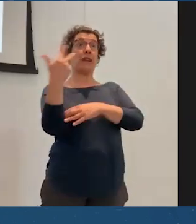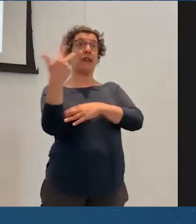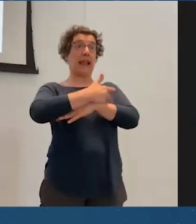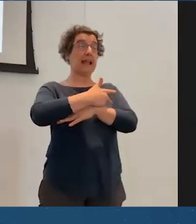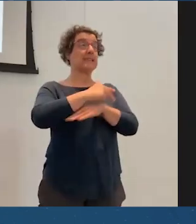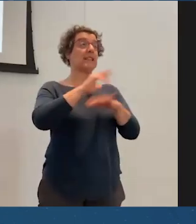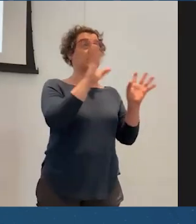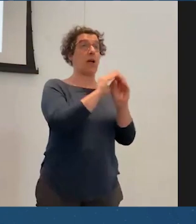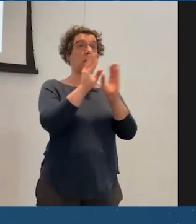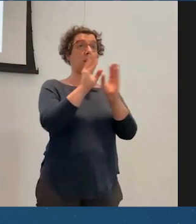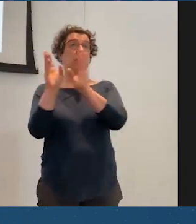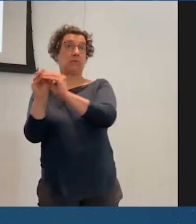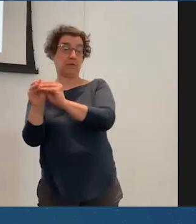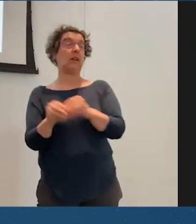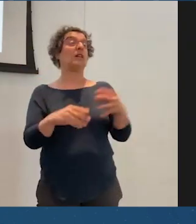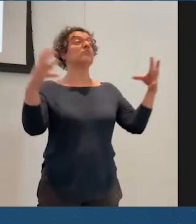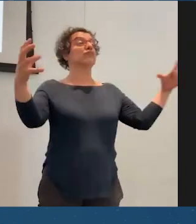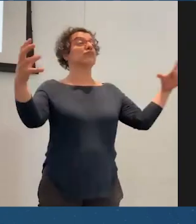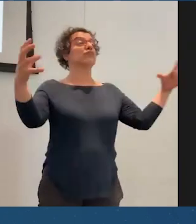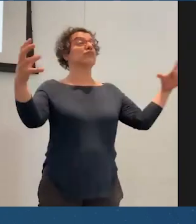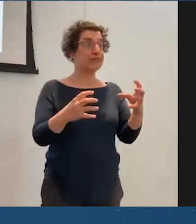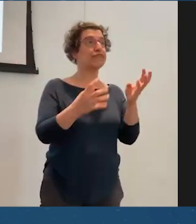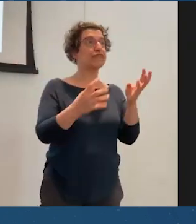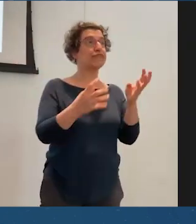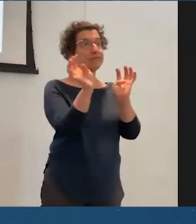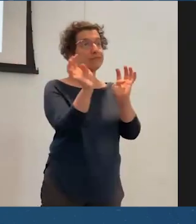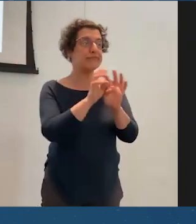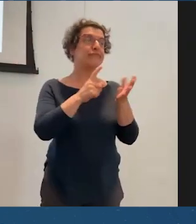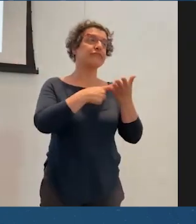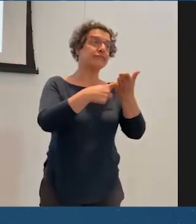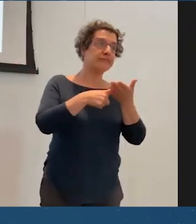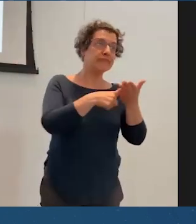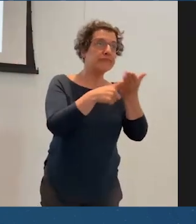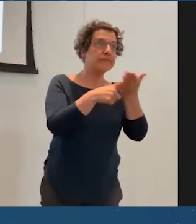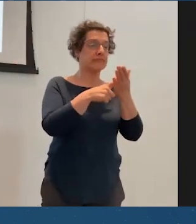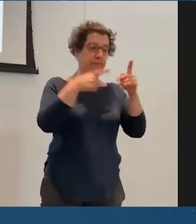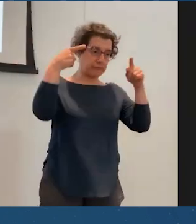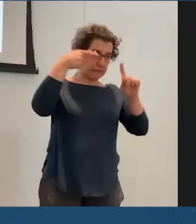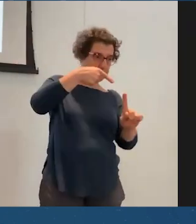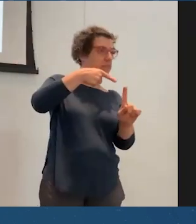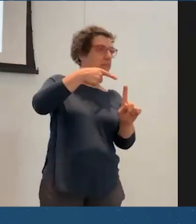where we bring folks together to work on a problem.